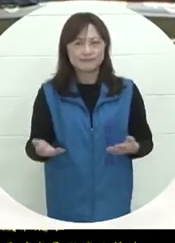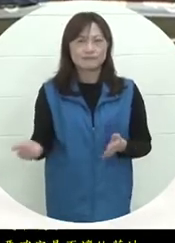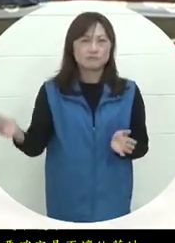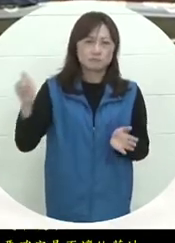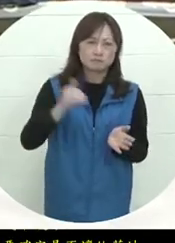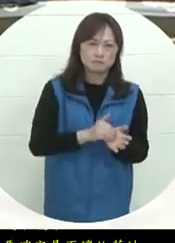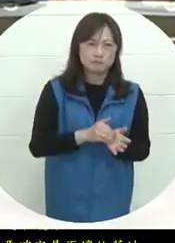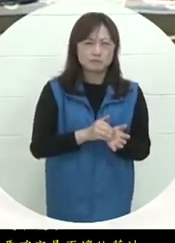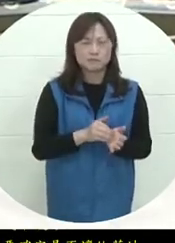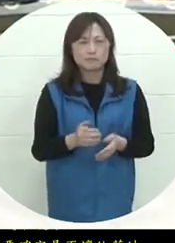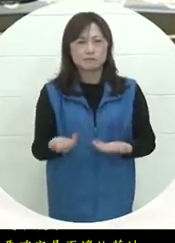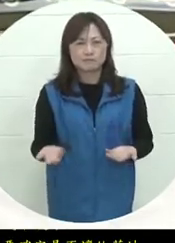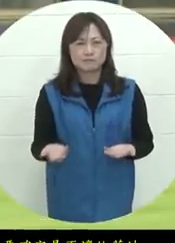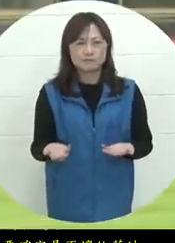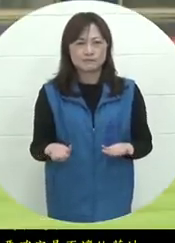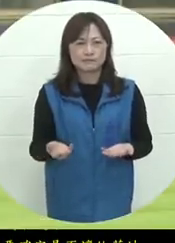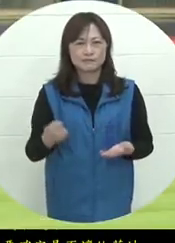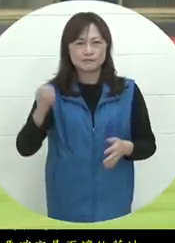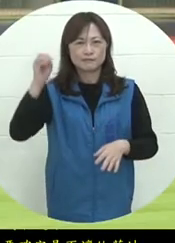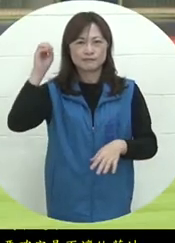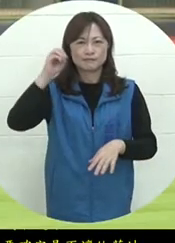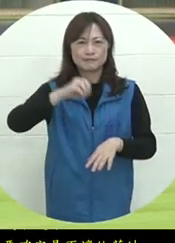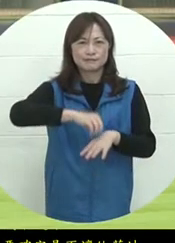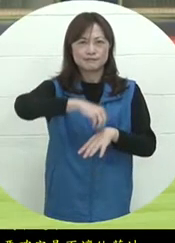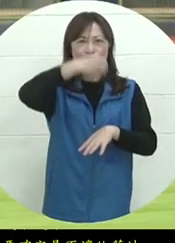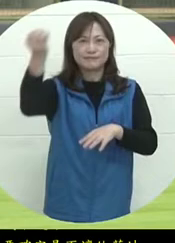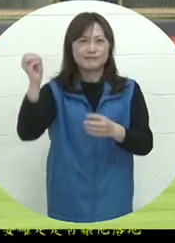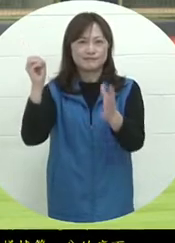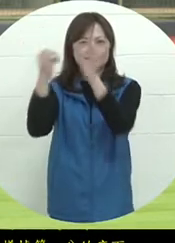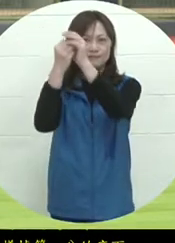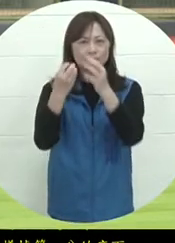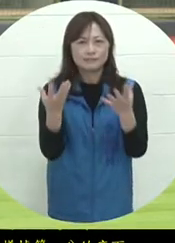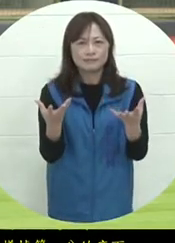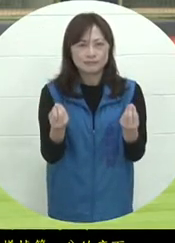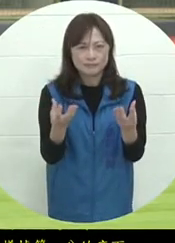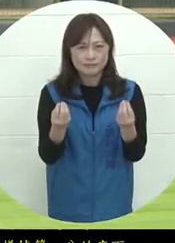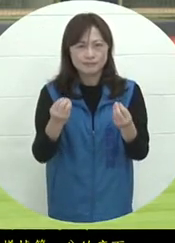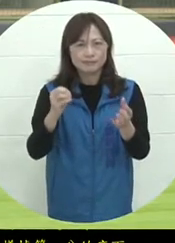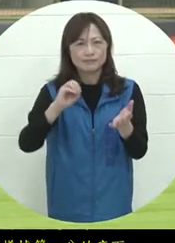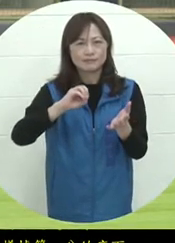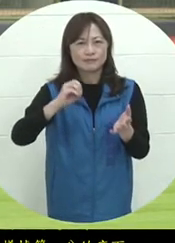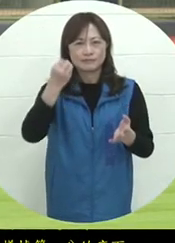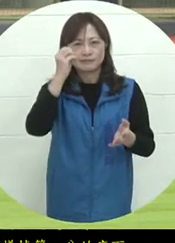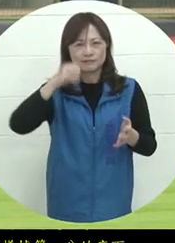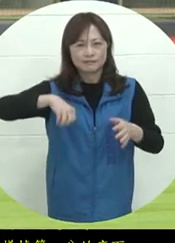, they didn't even have a good grasp after the bounce. When the ball rolled all the way to the right field